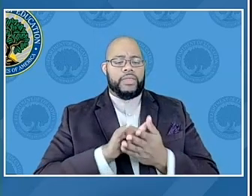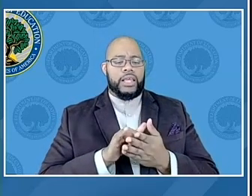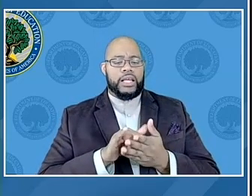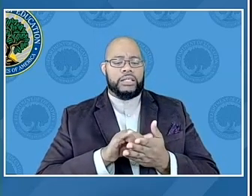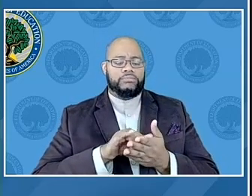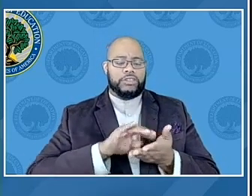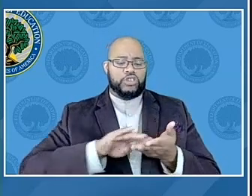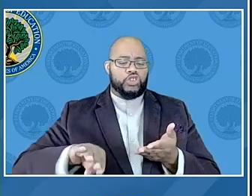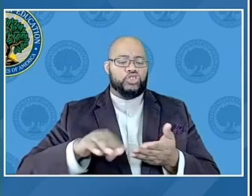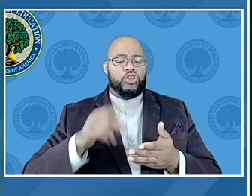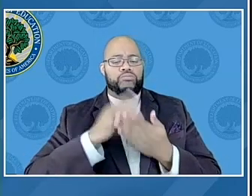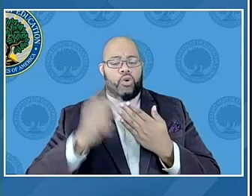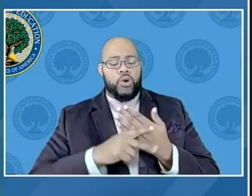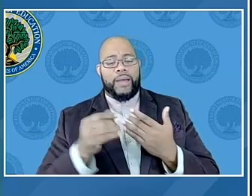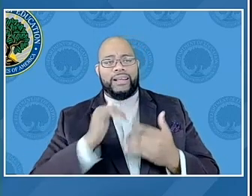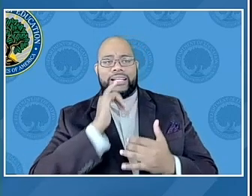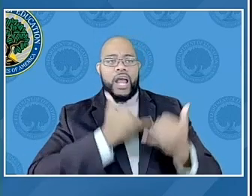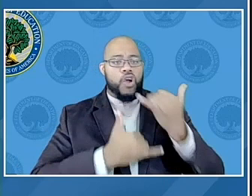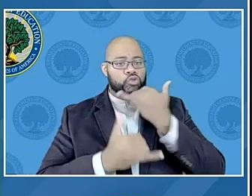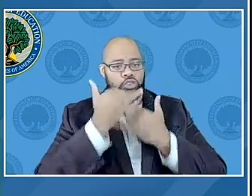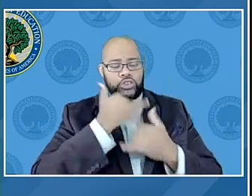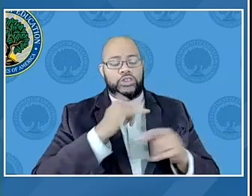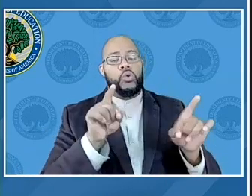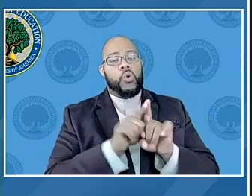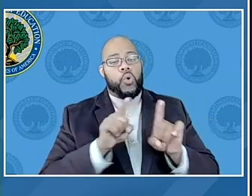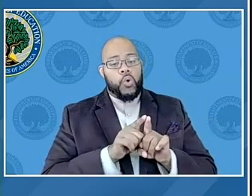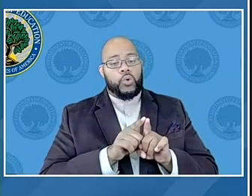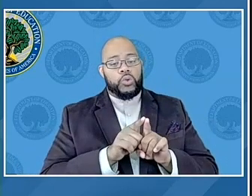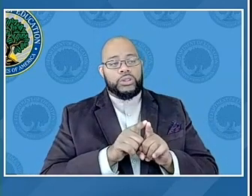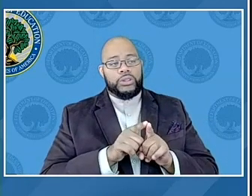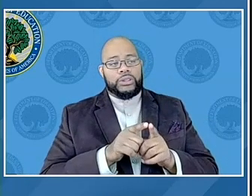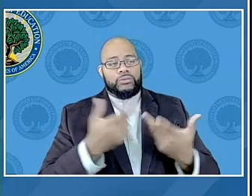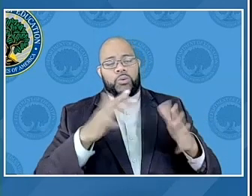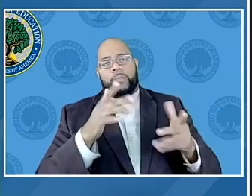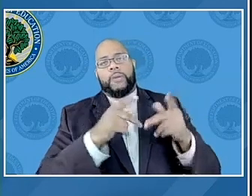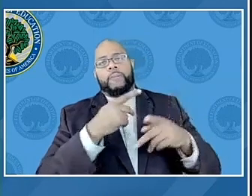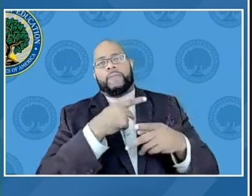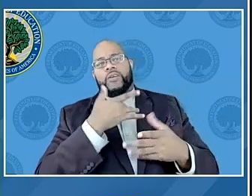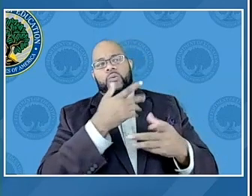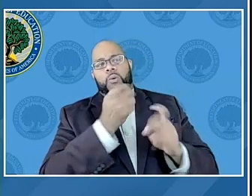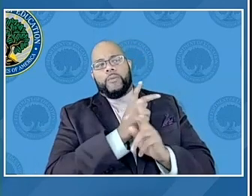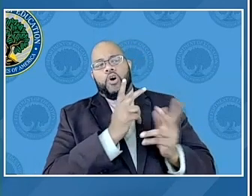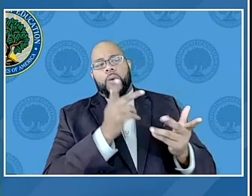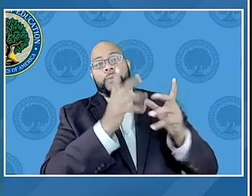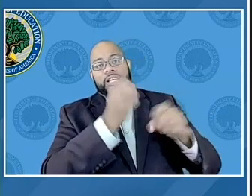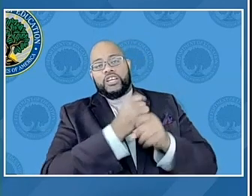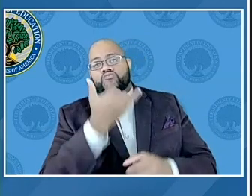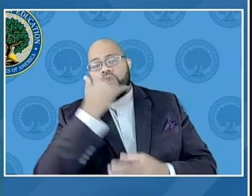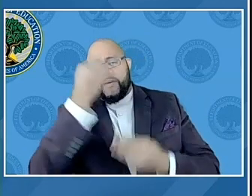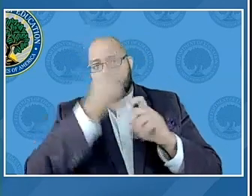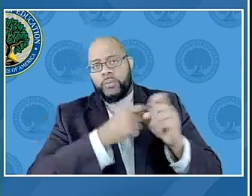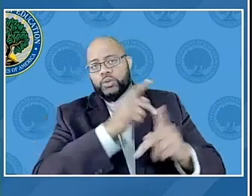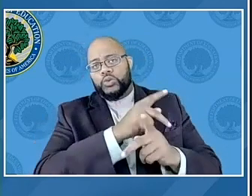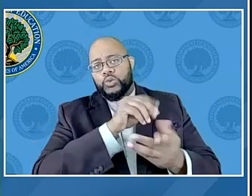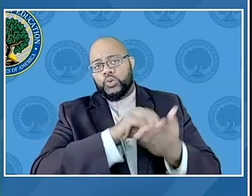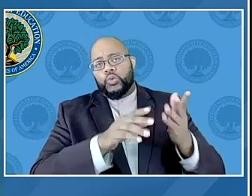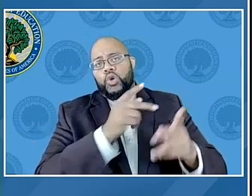and errors that also dissuade people from borrowing. People receive the wrong information from their student loan servicers about the statutory discharge